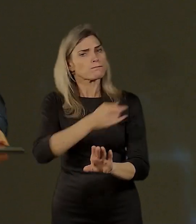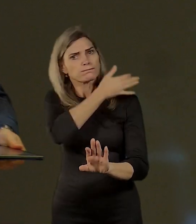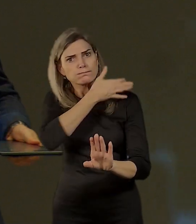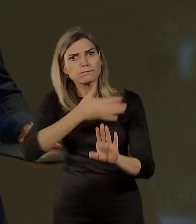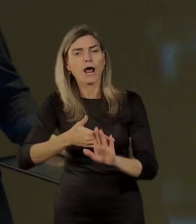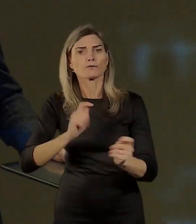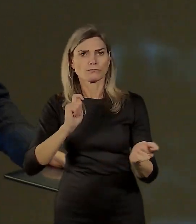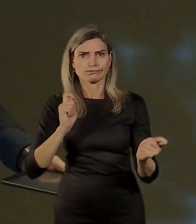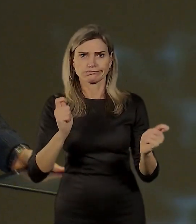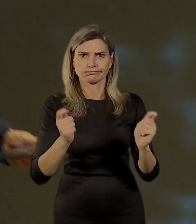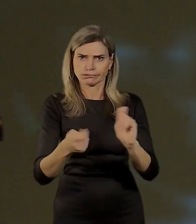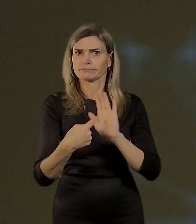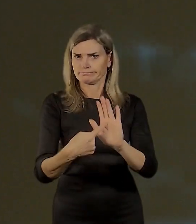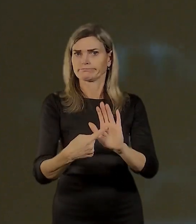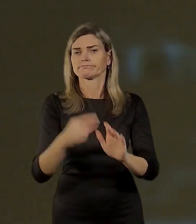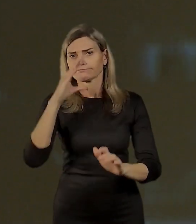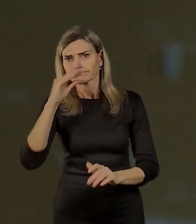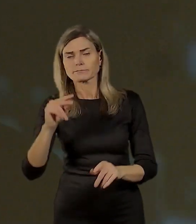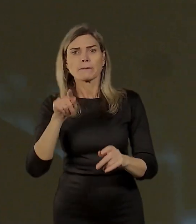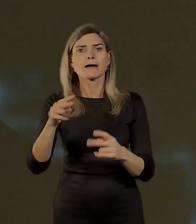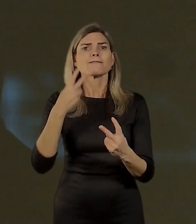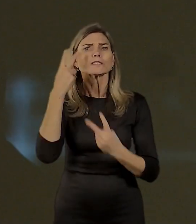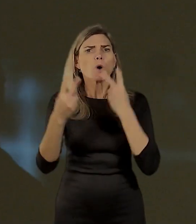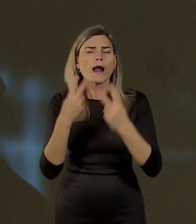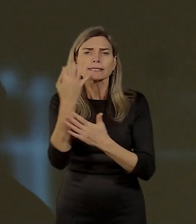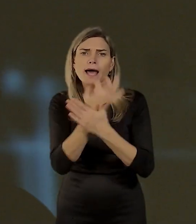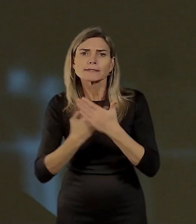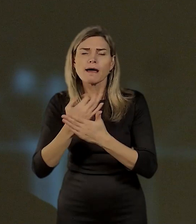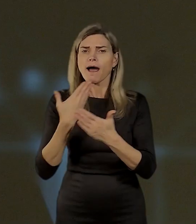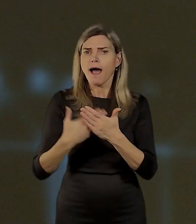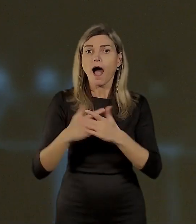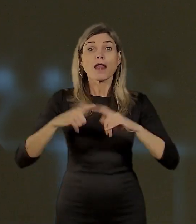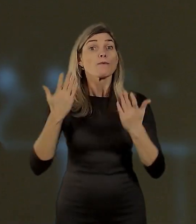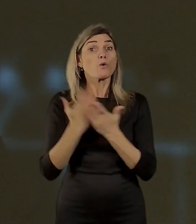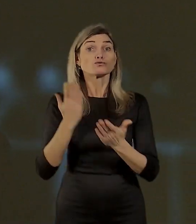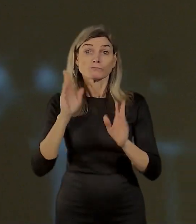We have actually been following its development the whole time, all the phases that you have just heard